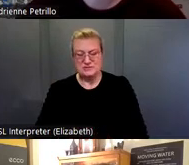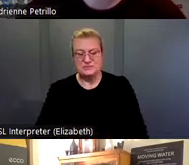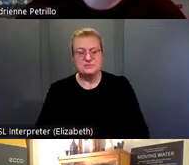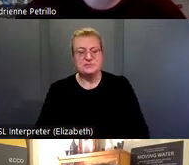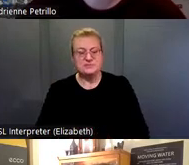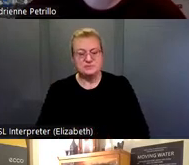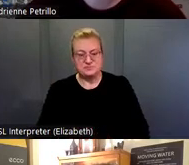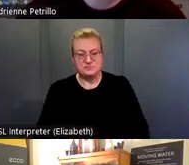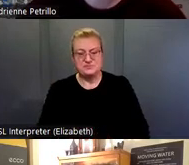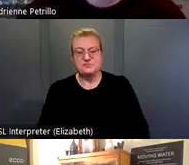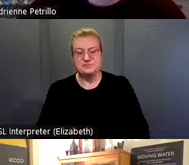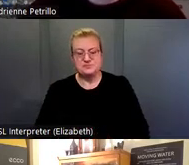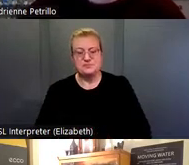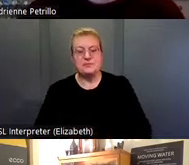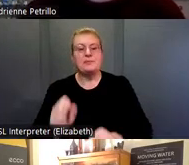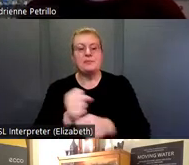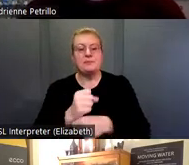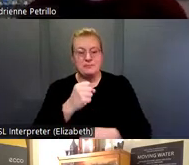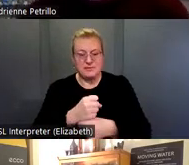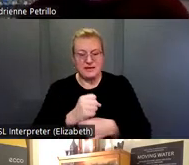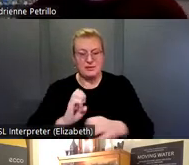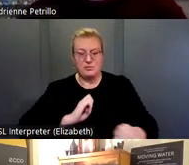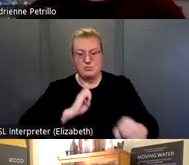just making emotionally driven dance theater works.